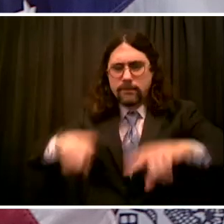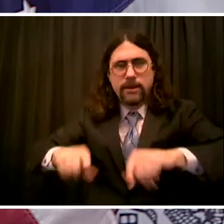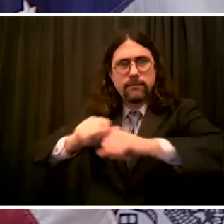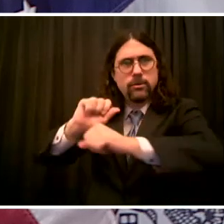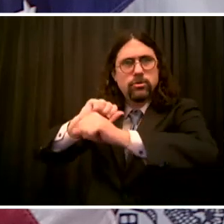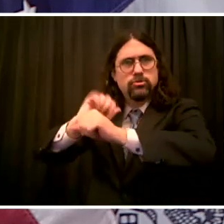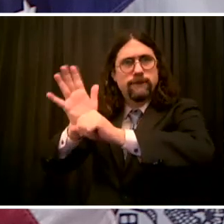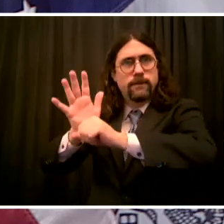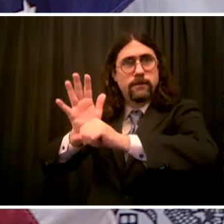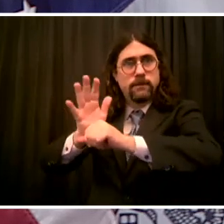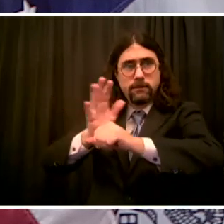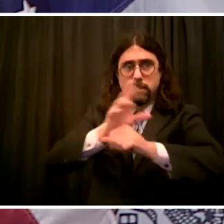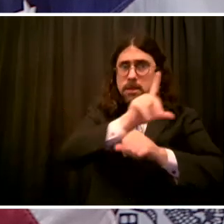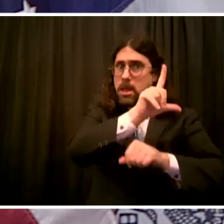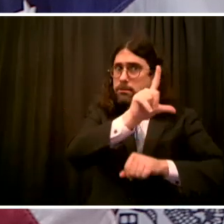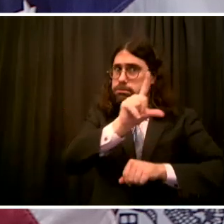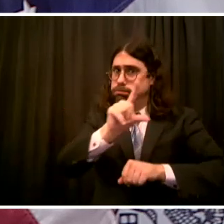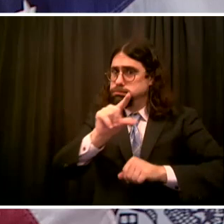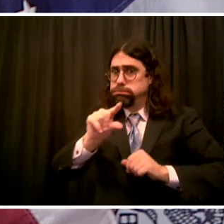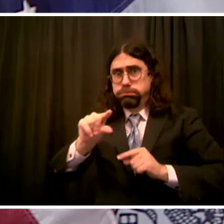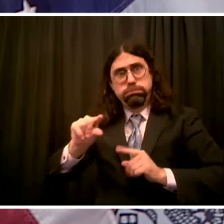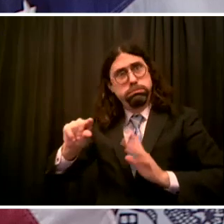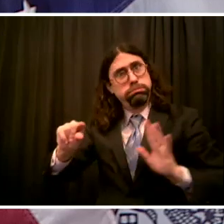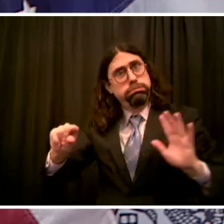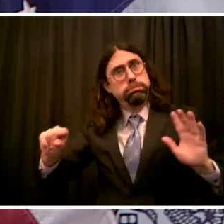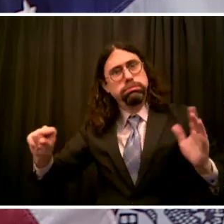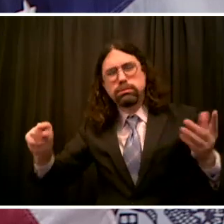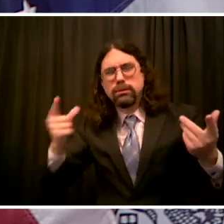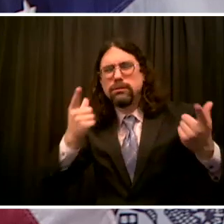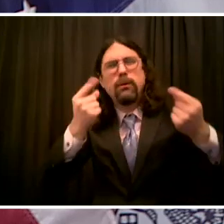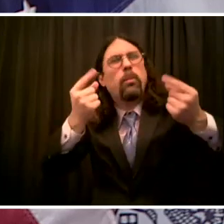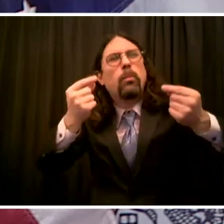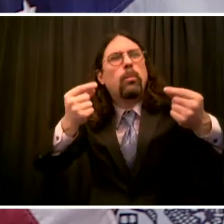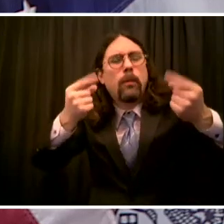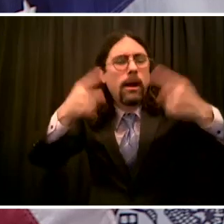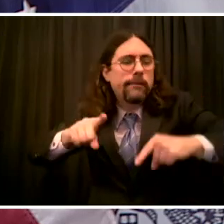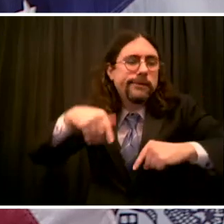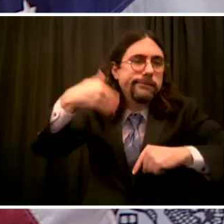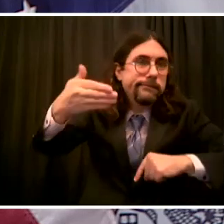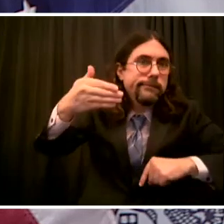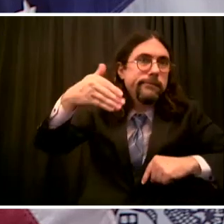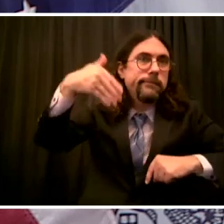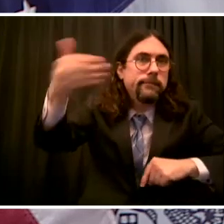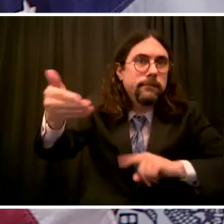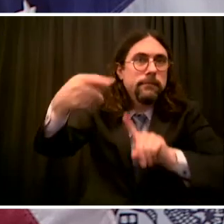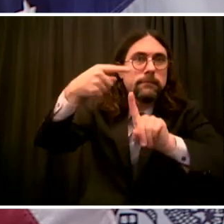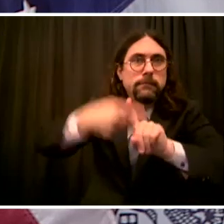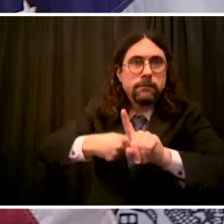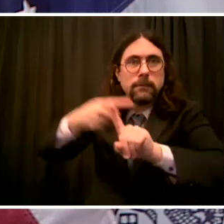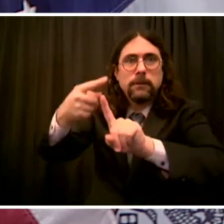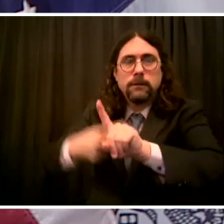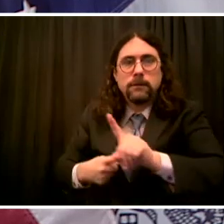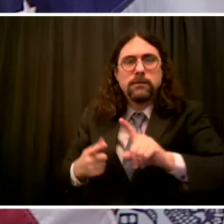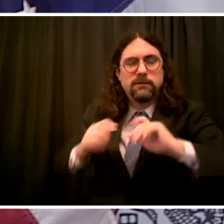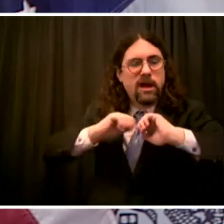HOW SUCCESSFUL WE CAN BE AT BEATING BACK THIS DISEASE, LILTING THE NUMBER OF CASES. SIUNGLL A OFTHE STRATEGIES WE'VE BEEN USING